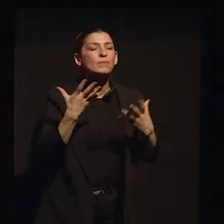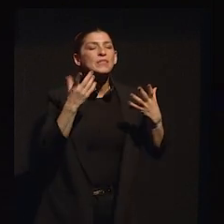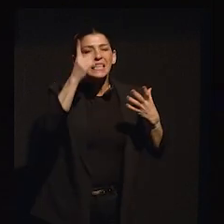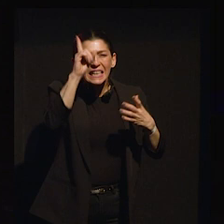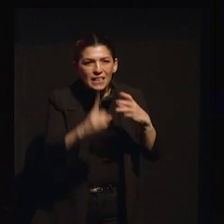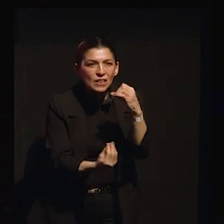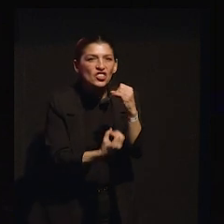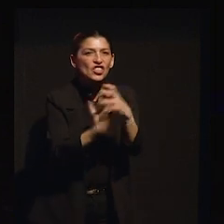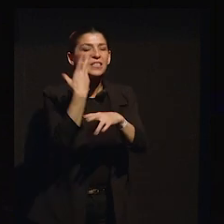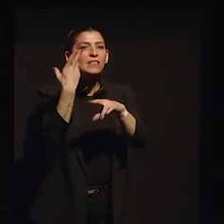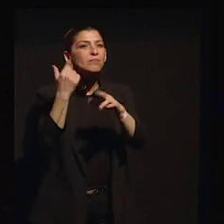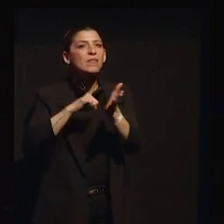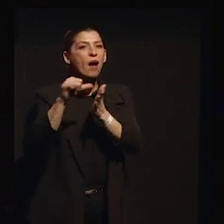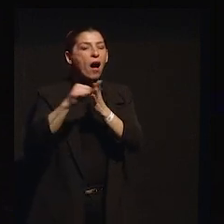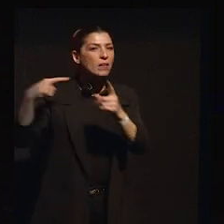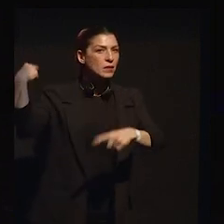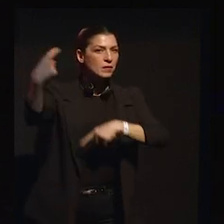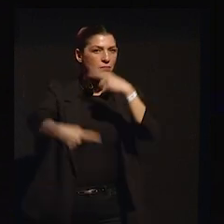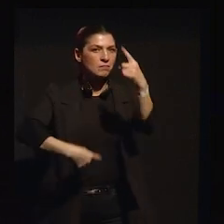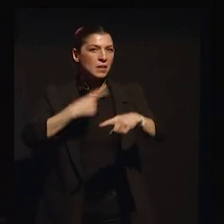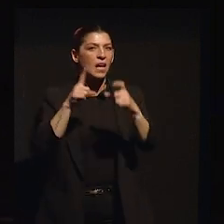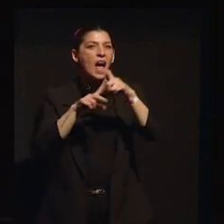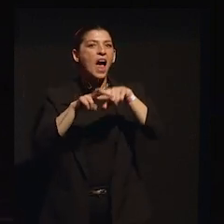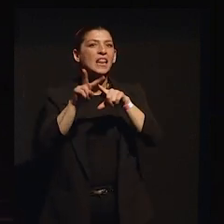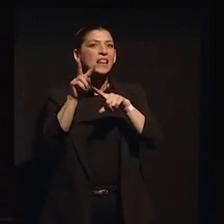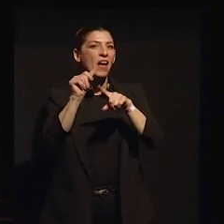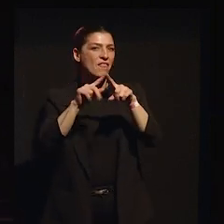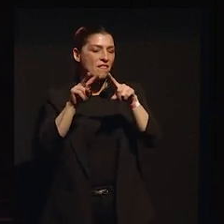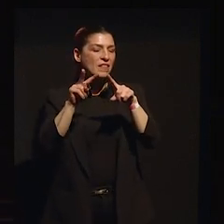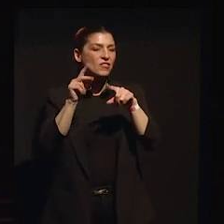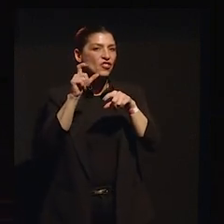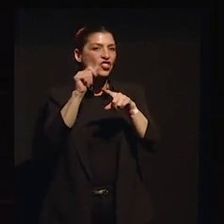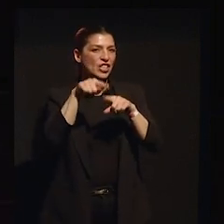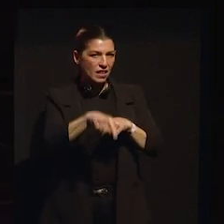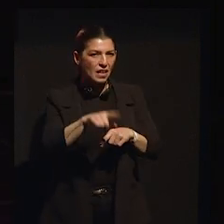with bicycle”, you ask. Cause, in fact, for a very long time, since its first invention, the bicycle was...